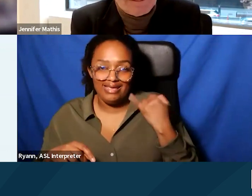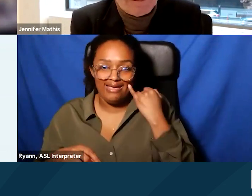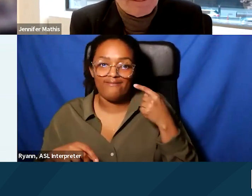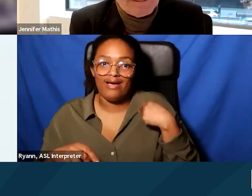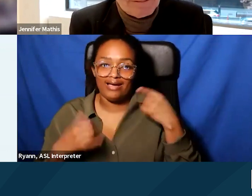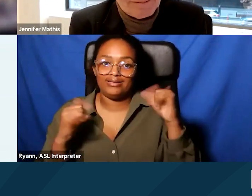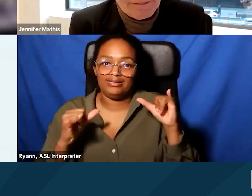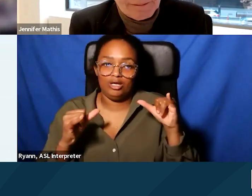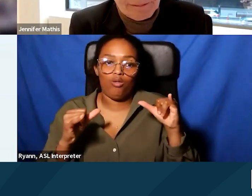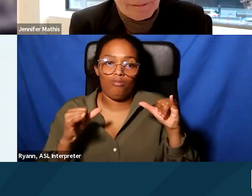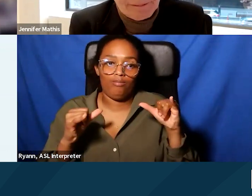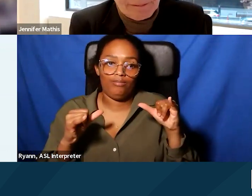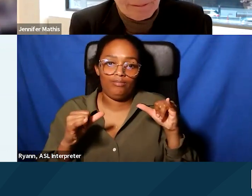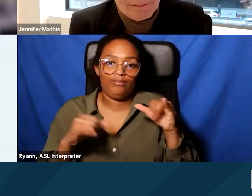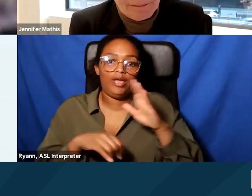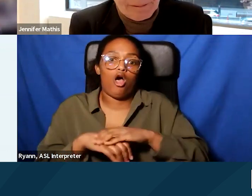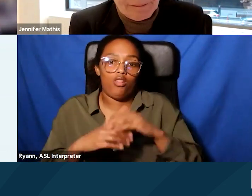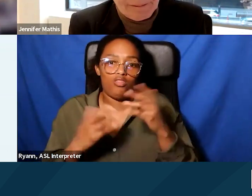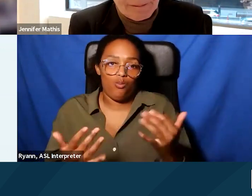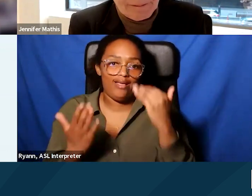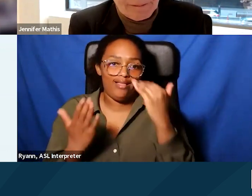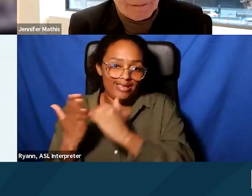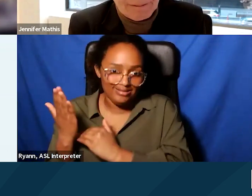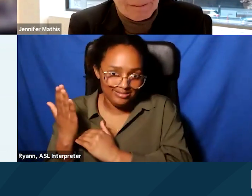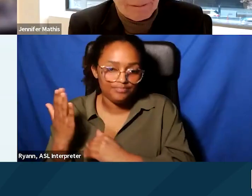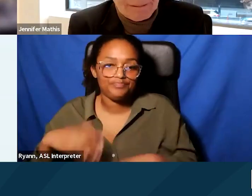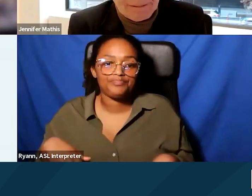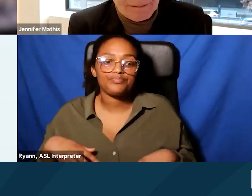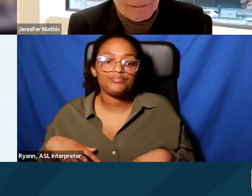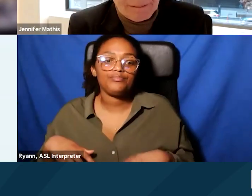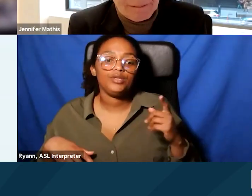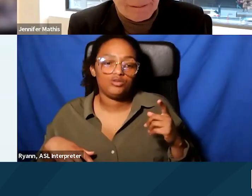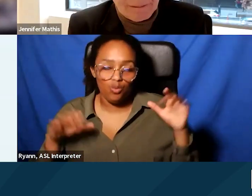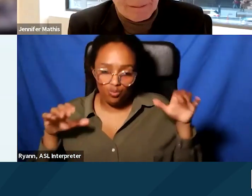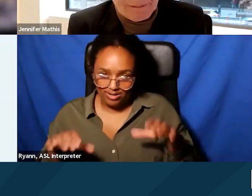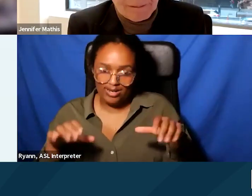But when they did an IQ test and after that,